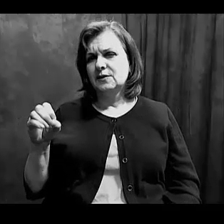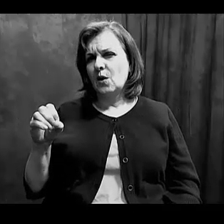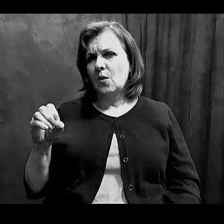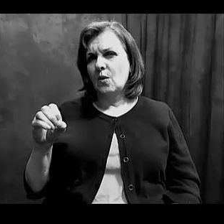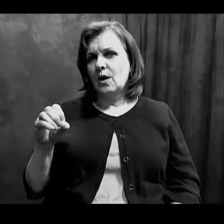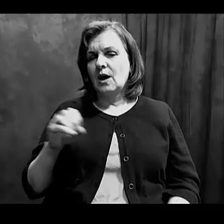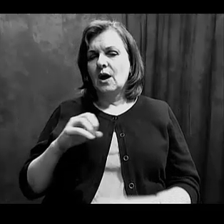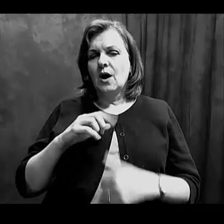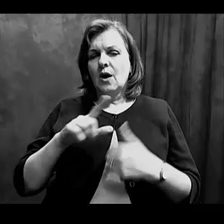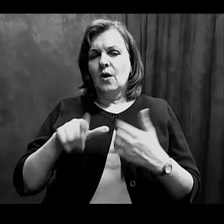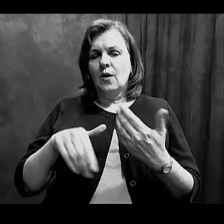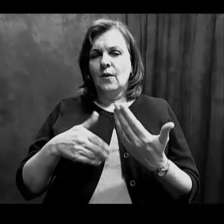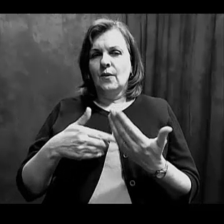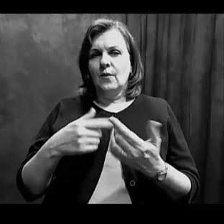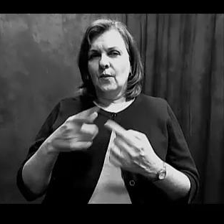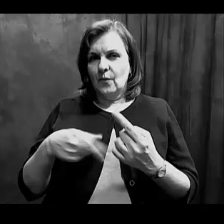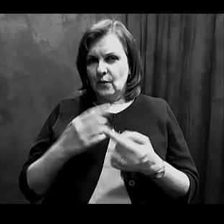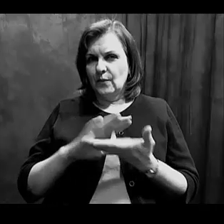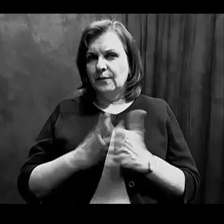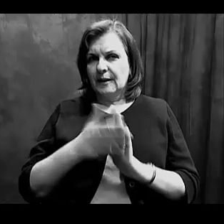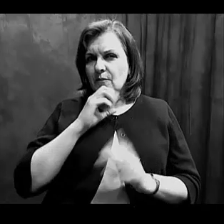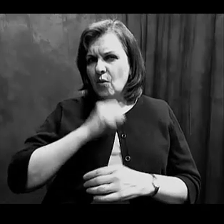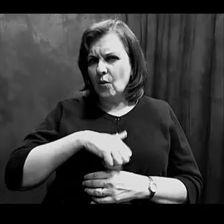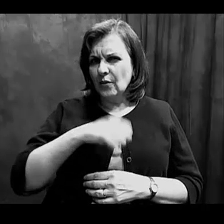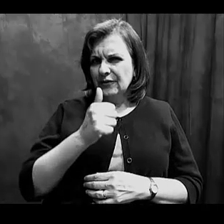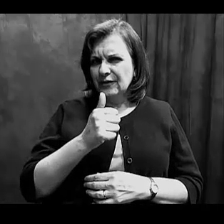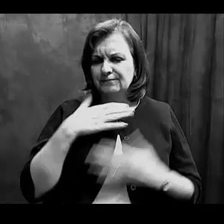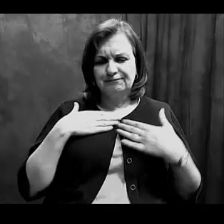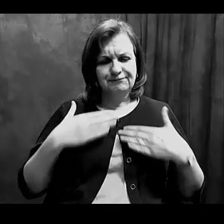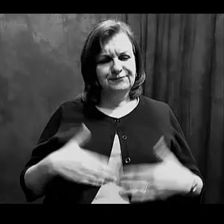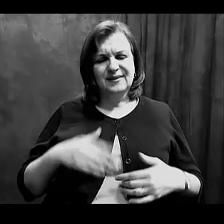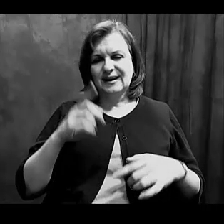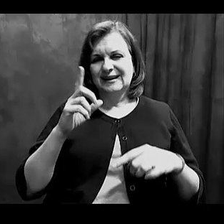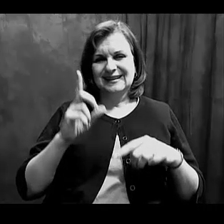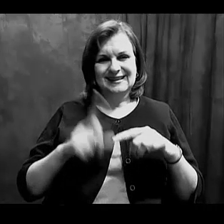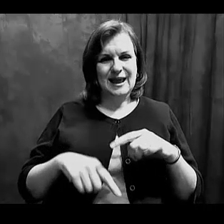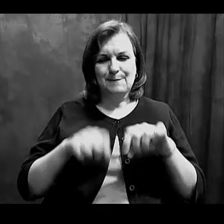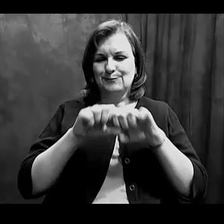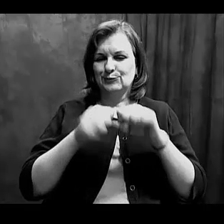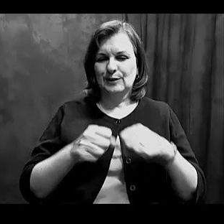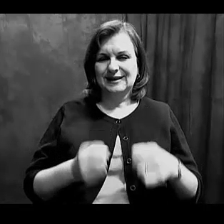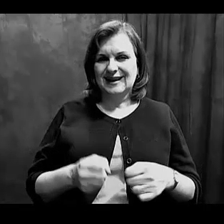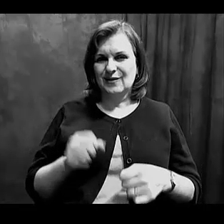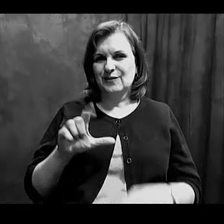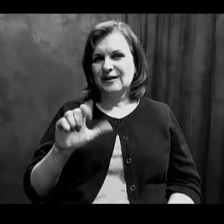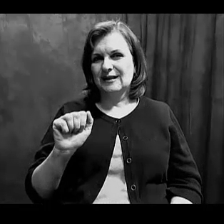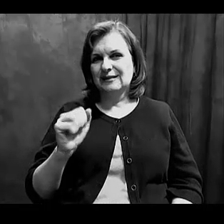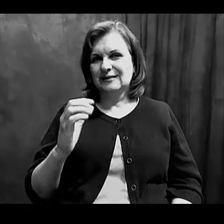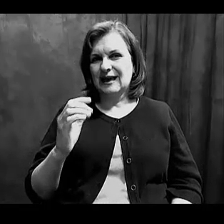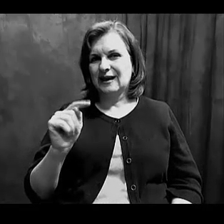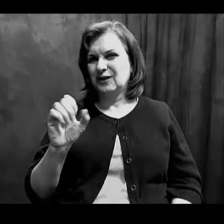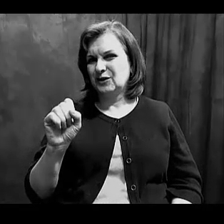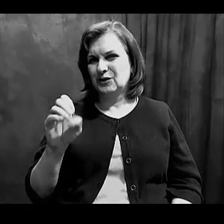so why is it that as you get older you no longer are able to in many cases breakdown that